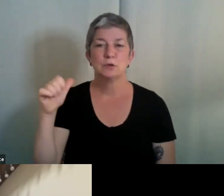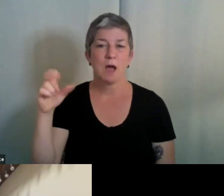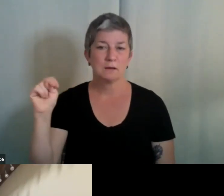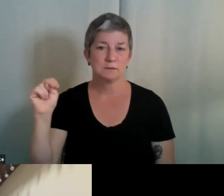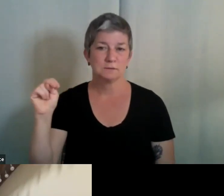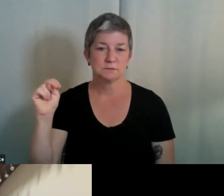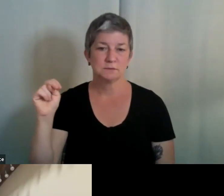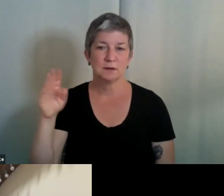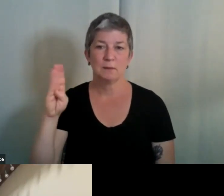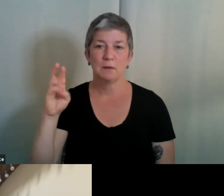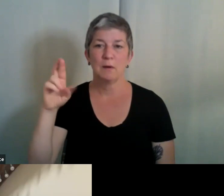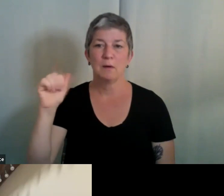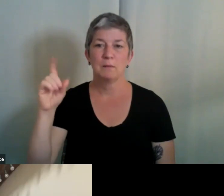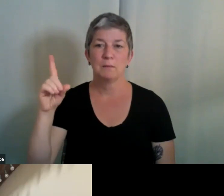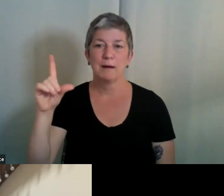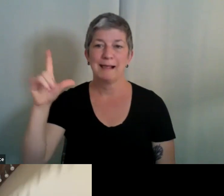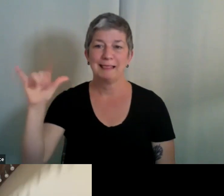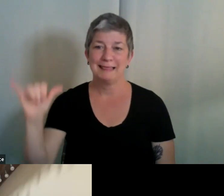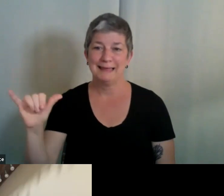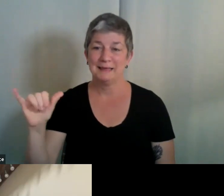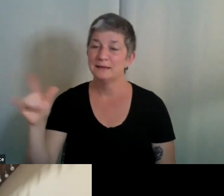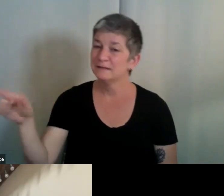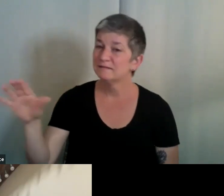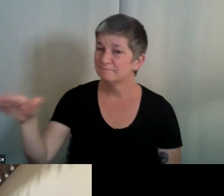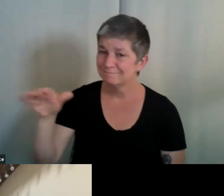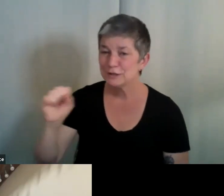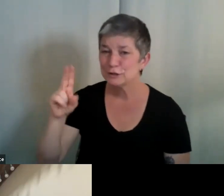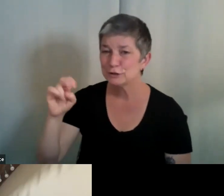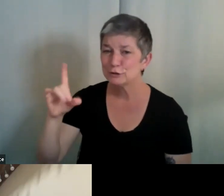Unknown: Bradley, okay, Sudan, please, please email me. And I